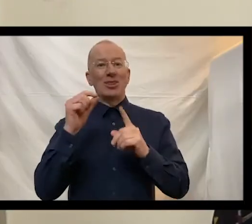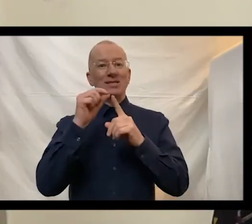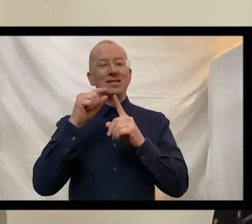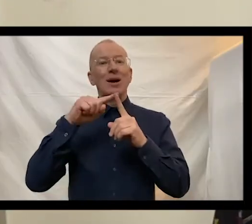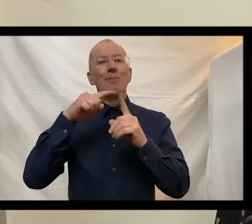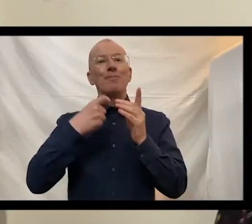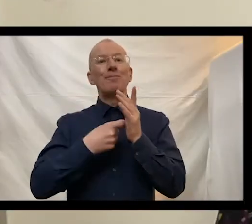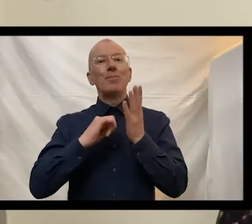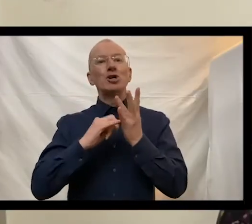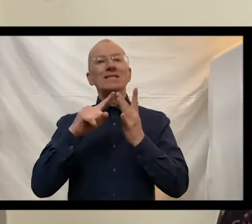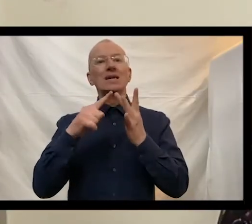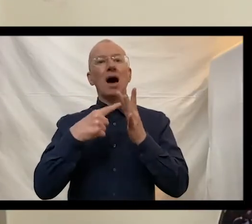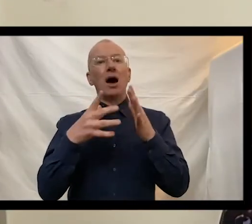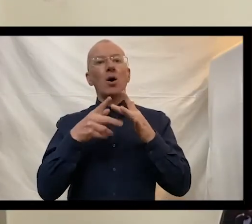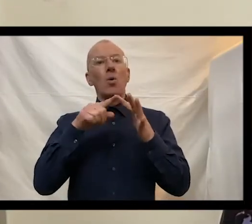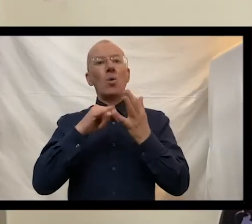Hello, this is Persia West.